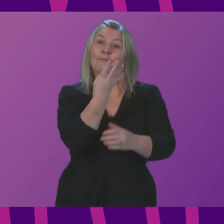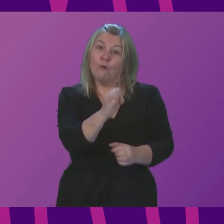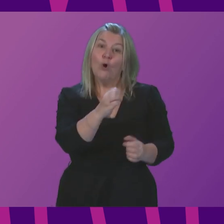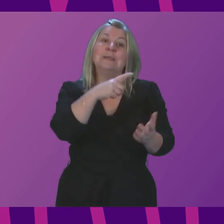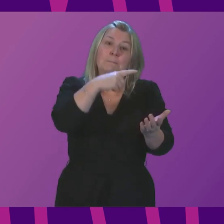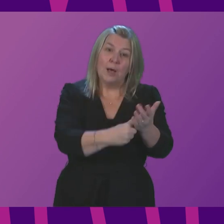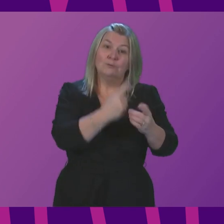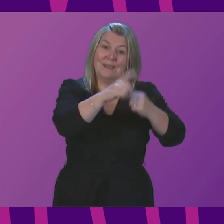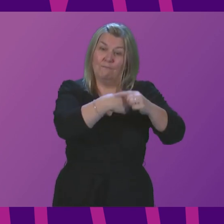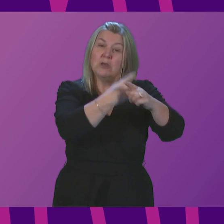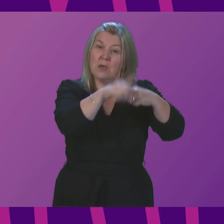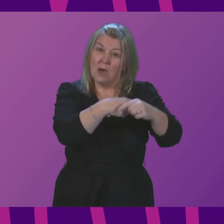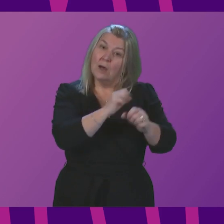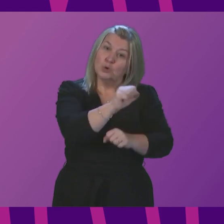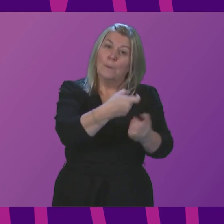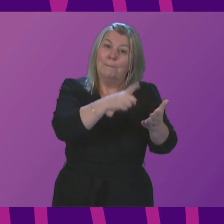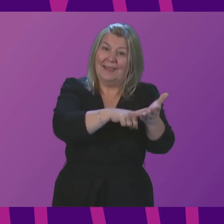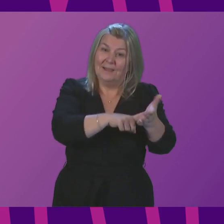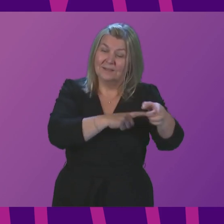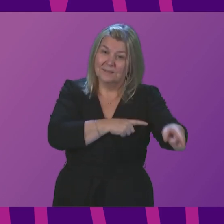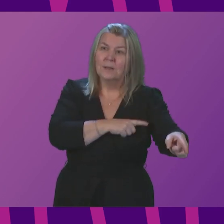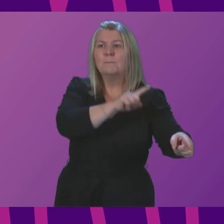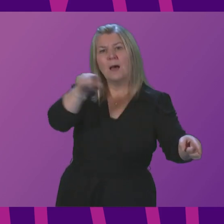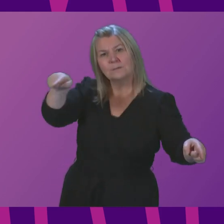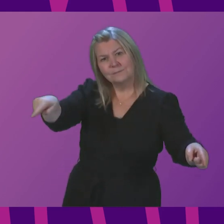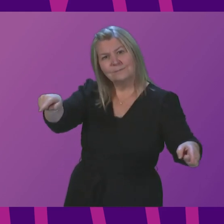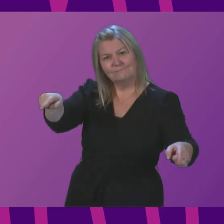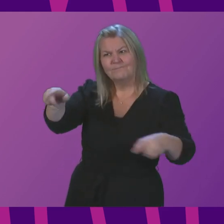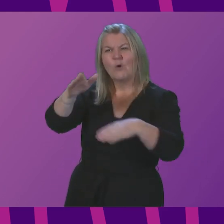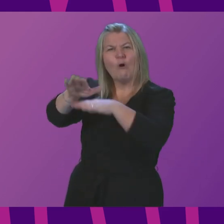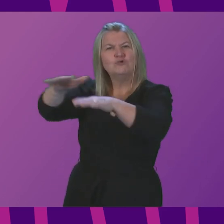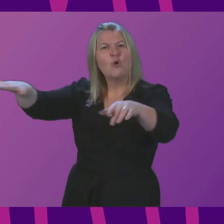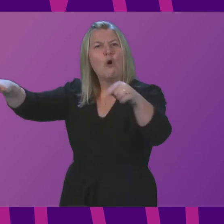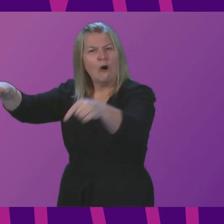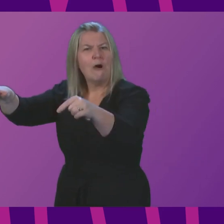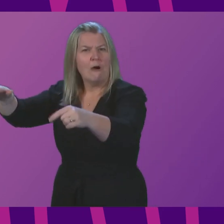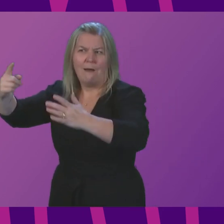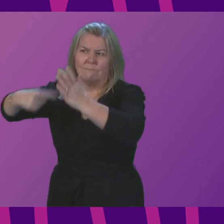while the equivalent offshore wind farm would reduce consumer bills by £8 a year. Let us